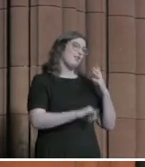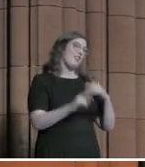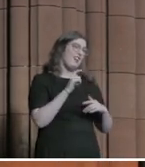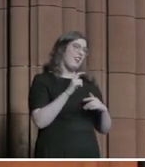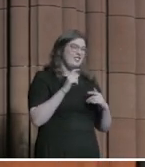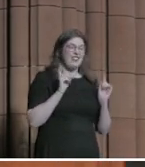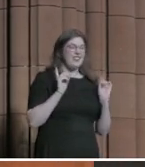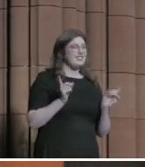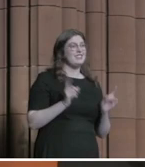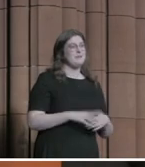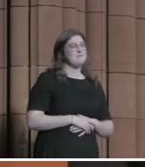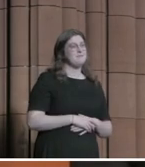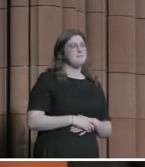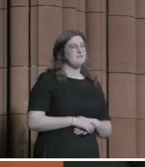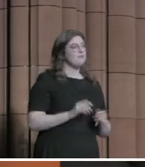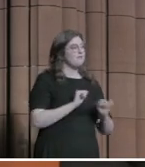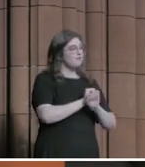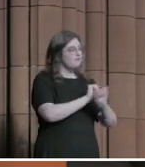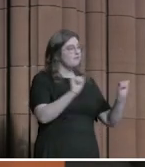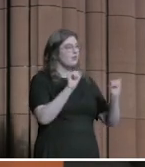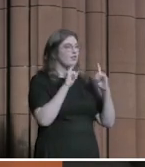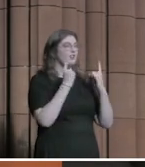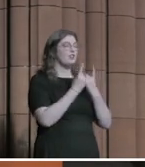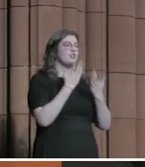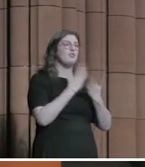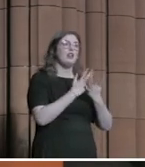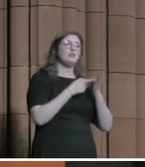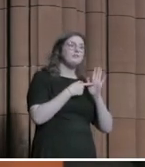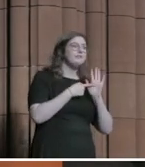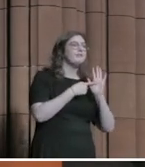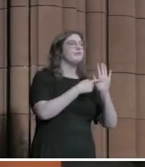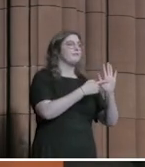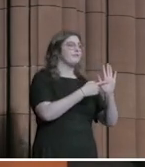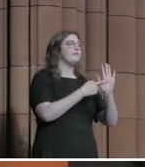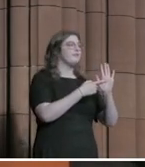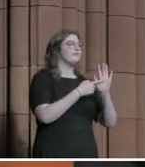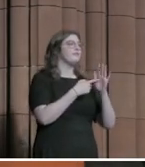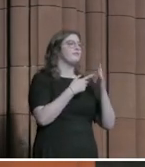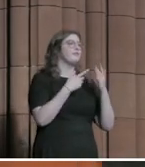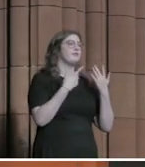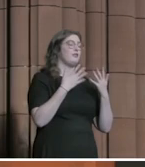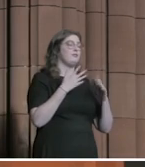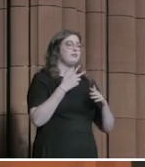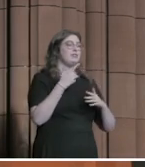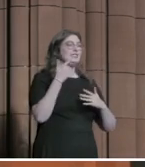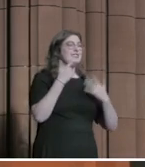And your university is a beacon that has shown bright since its inception in 1796.